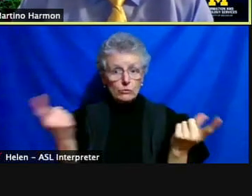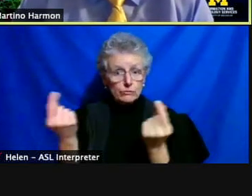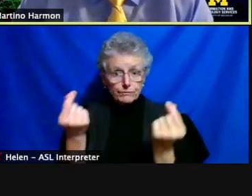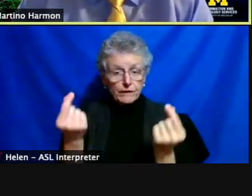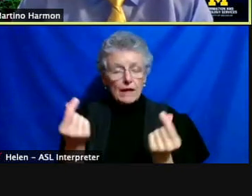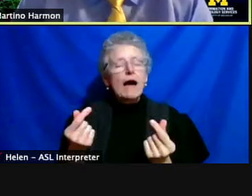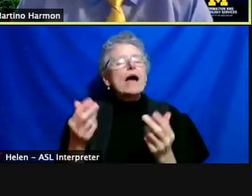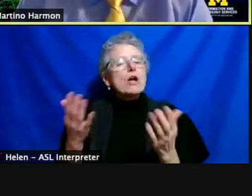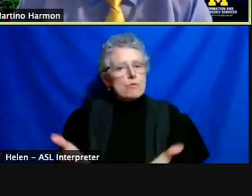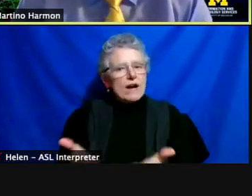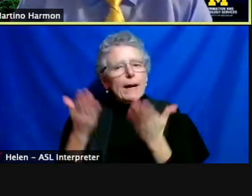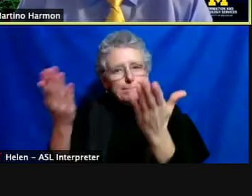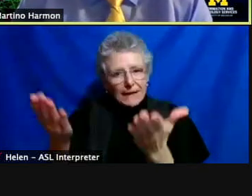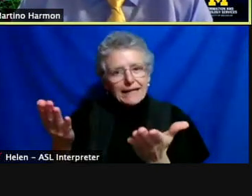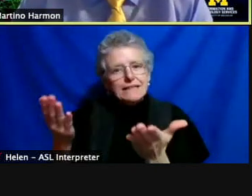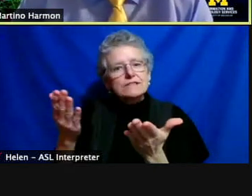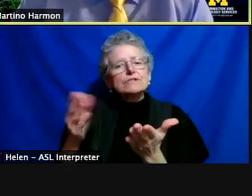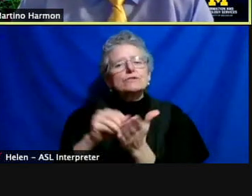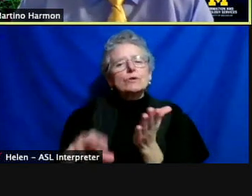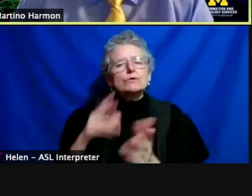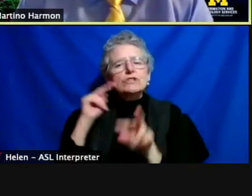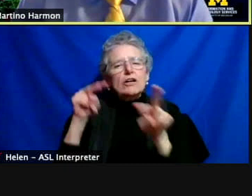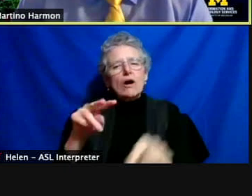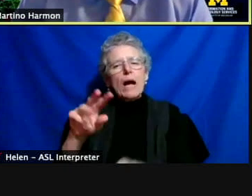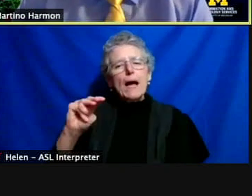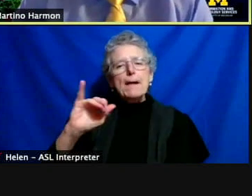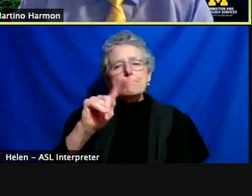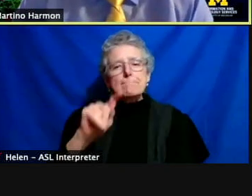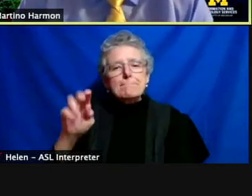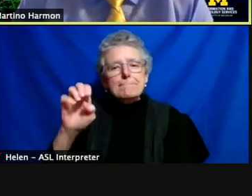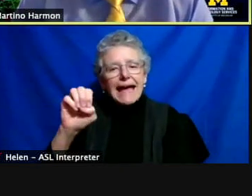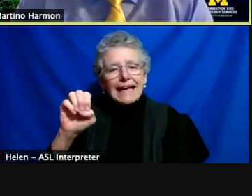the maze pages where you can find filters and search options